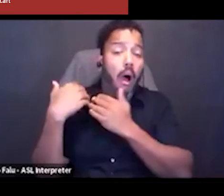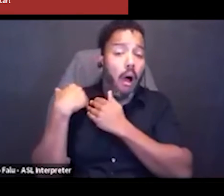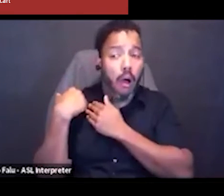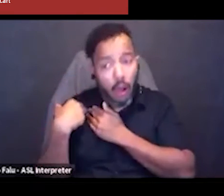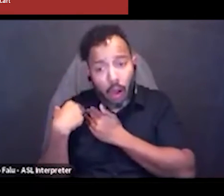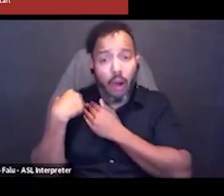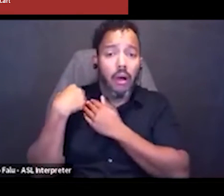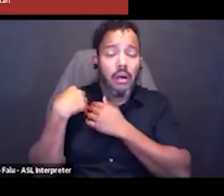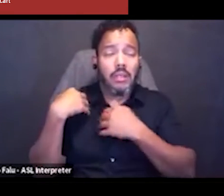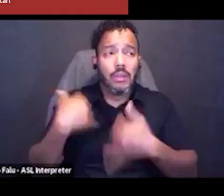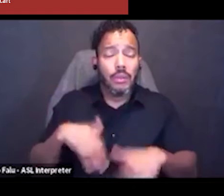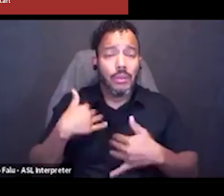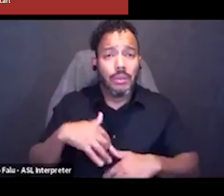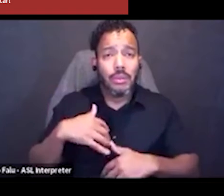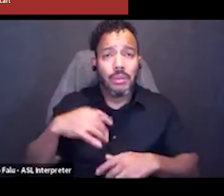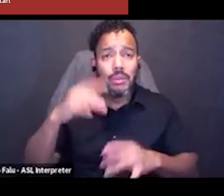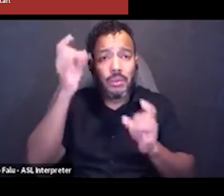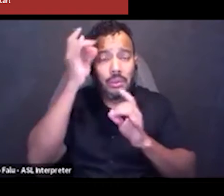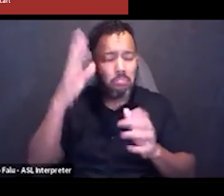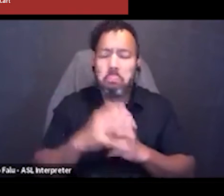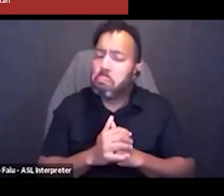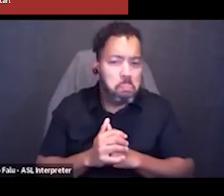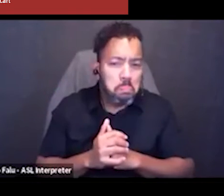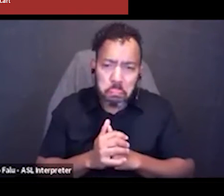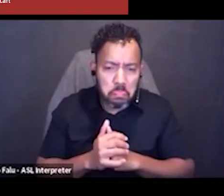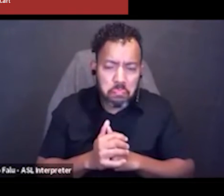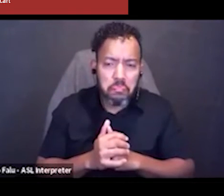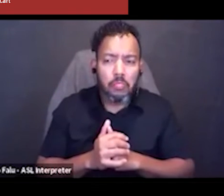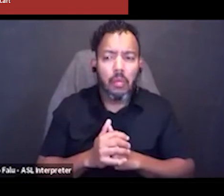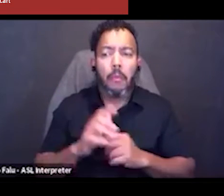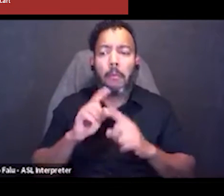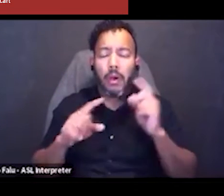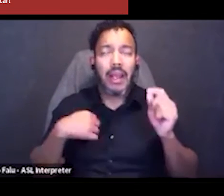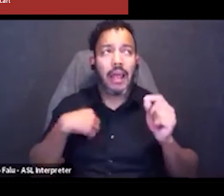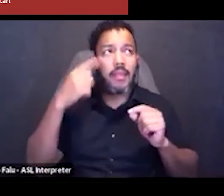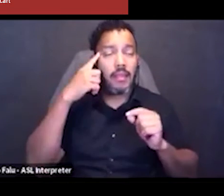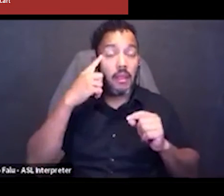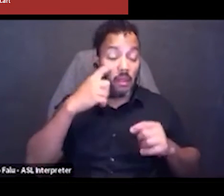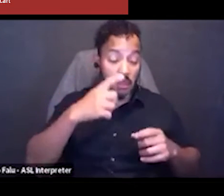But I really do think being home is a blessing.